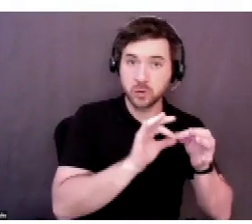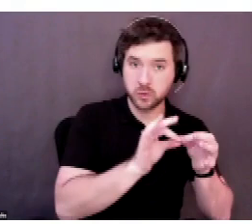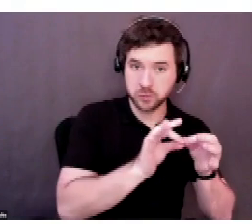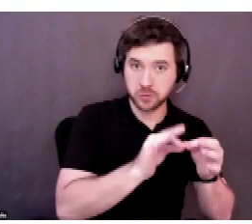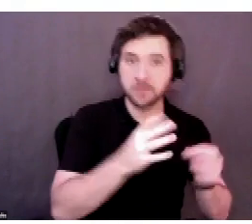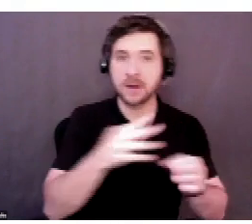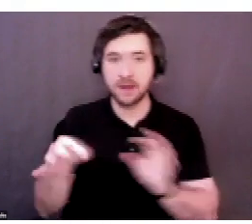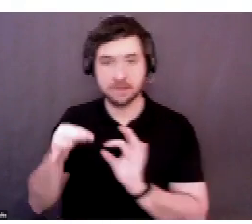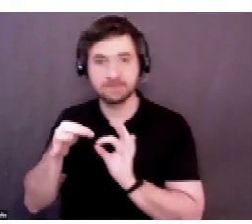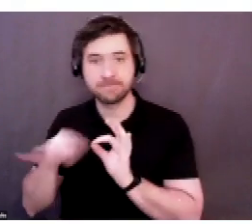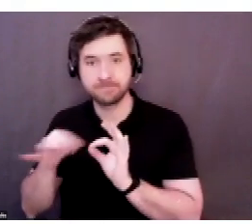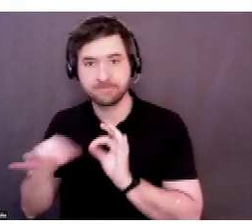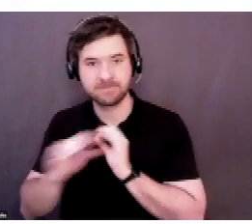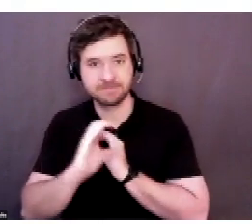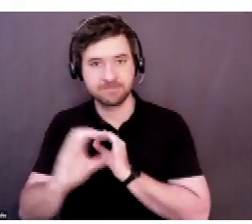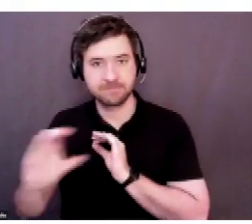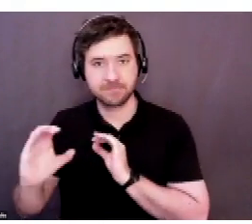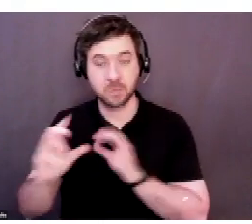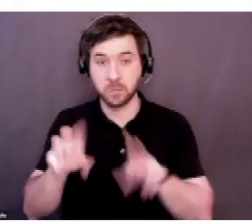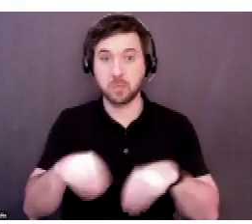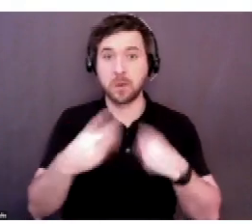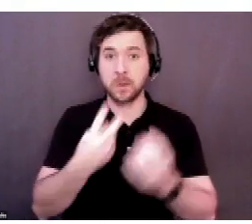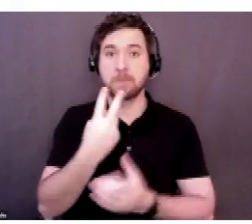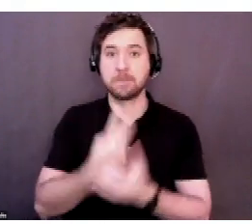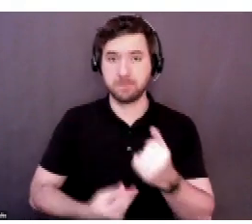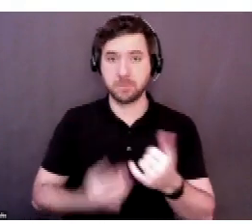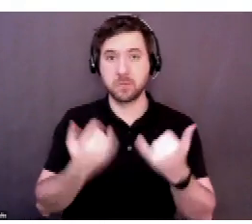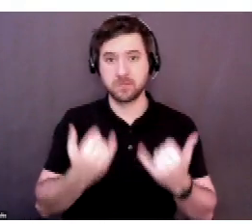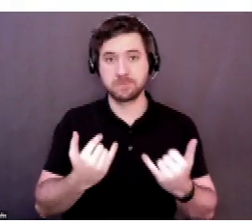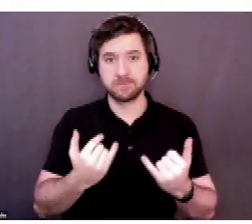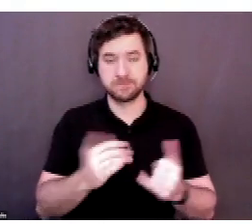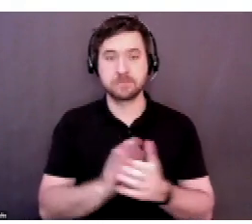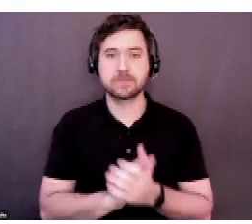we are providing both for this webinar. If you need captioning,